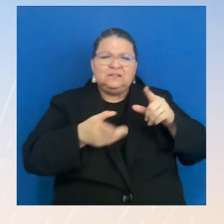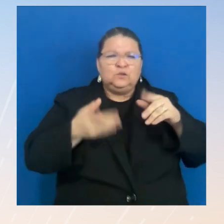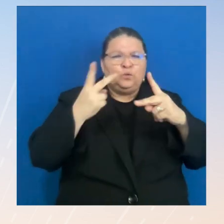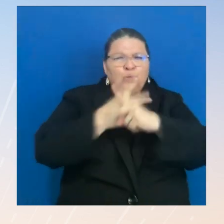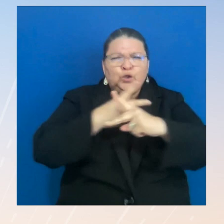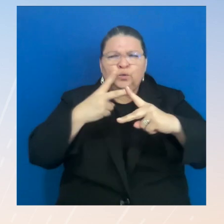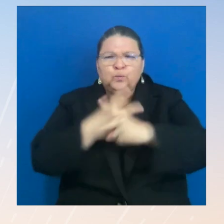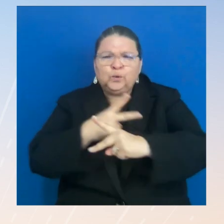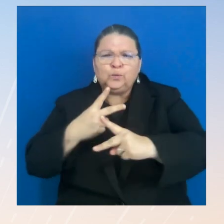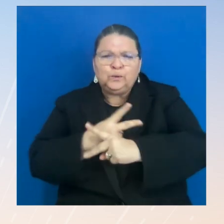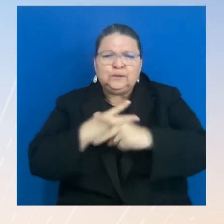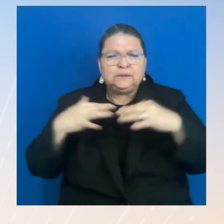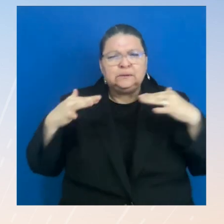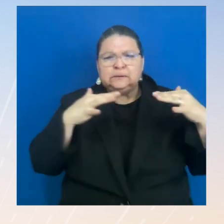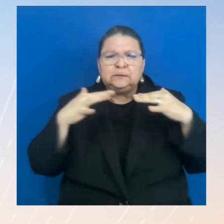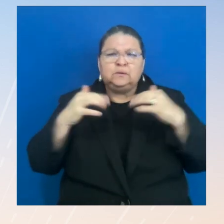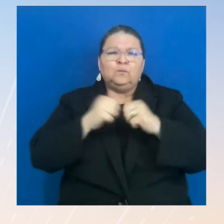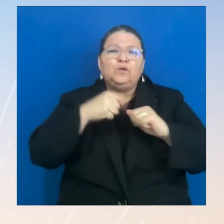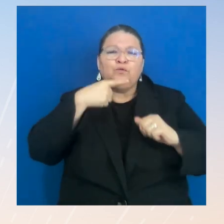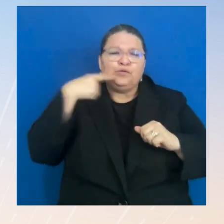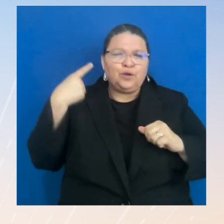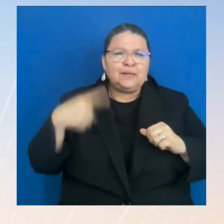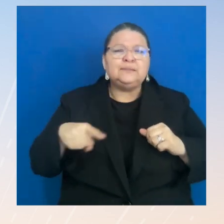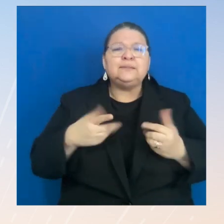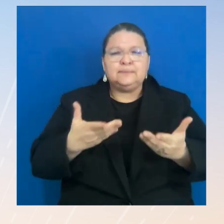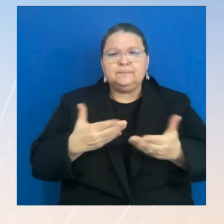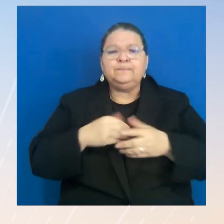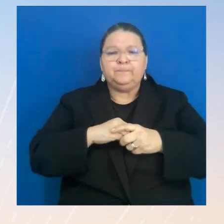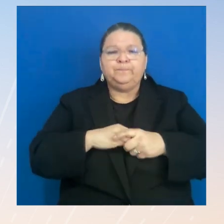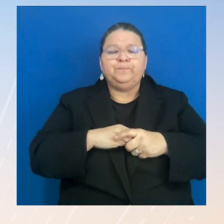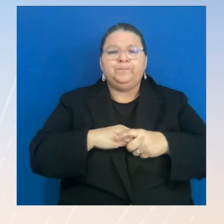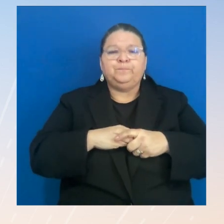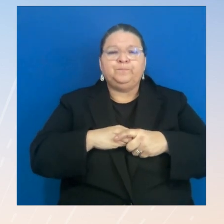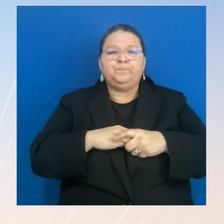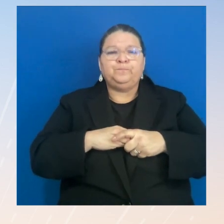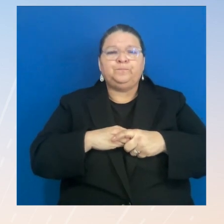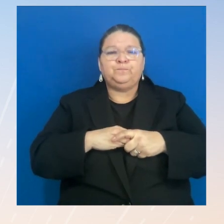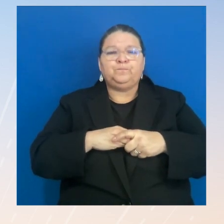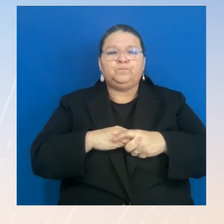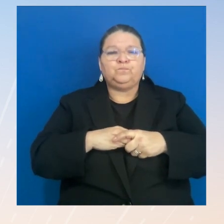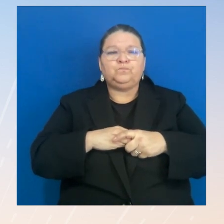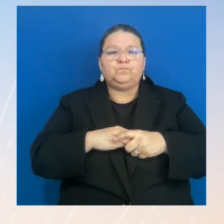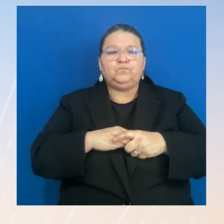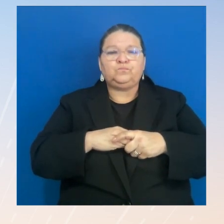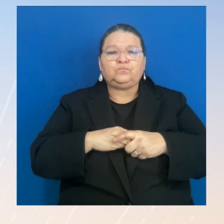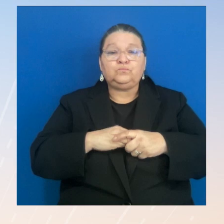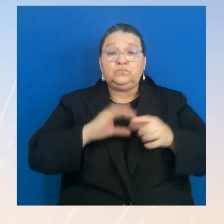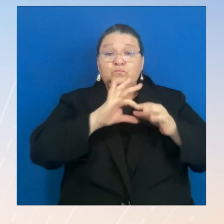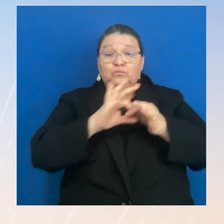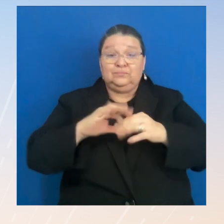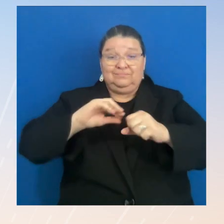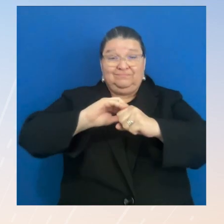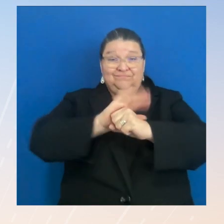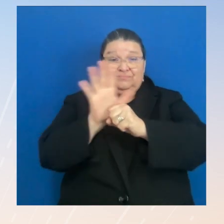that is still a call from President Zelenskyy. The Press: And on COVID, given your push for more -- Ms. Psaki: Yeah. The Press: -- funding there, is this a sign